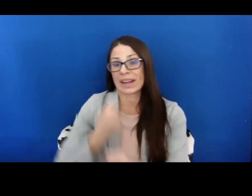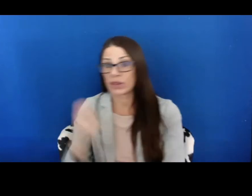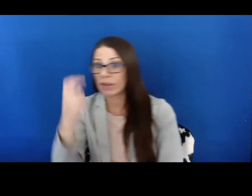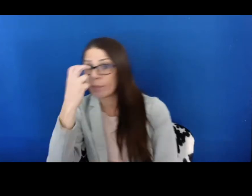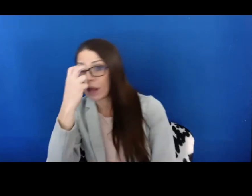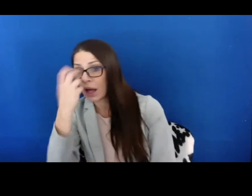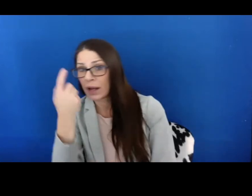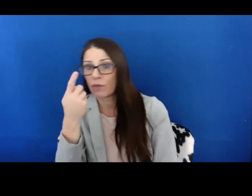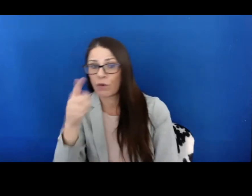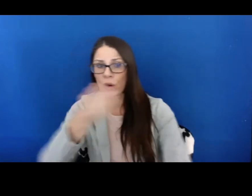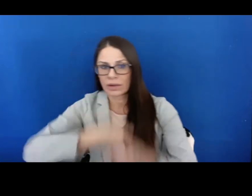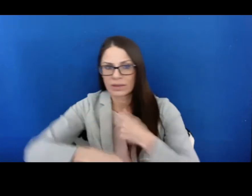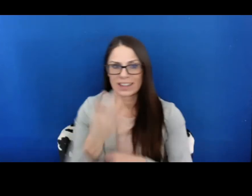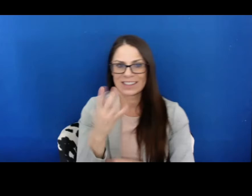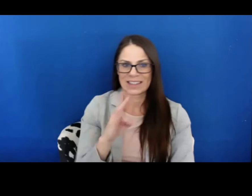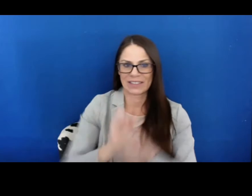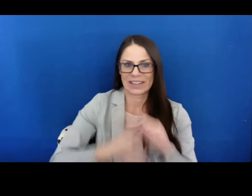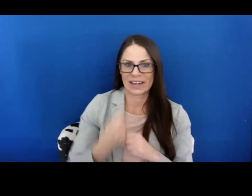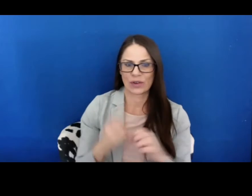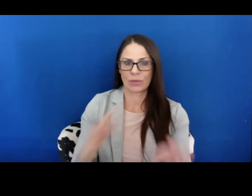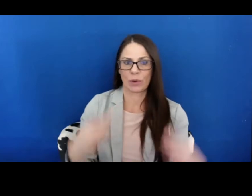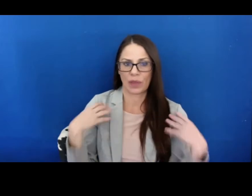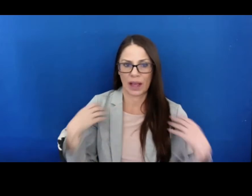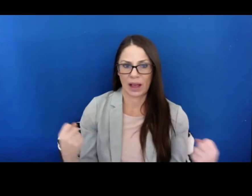health. 15:22:33 We then divide 17 by 20, get our